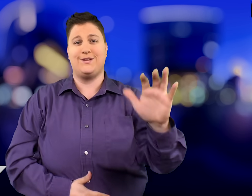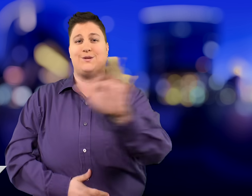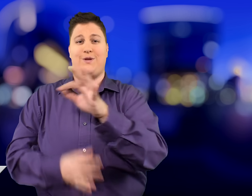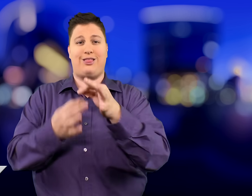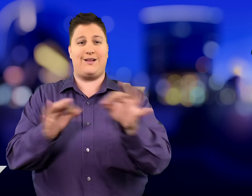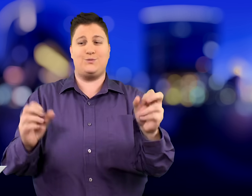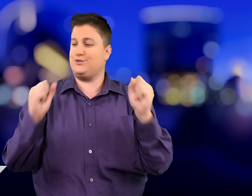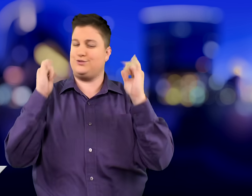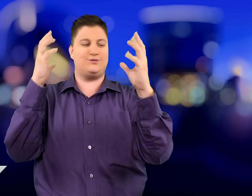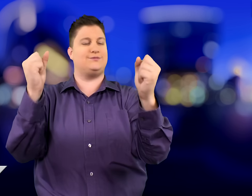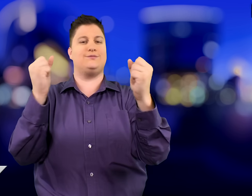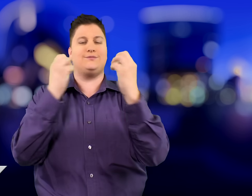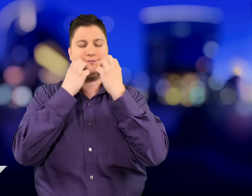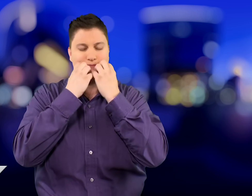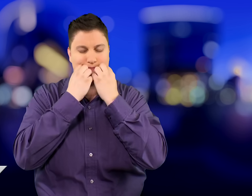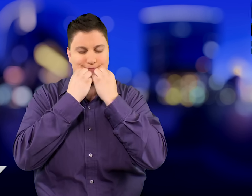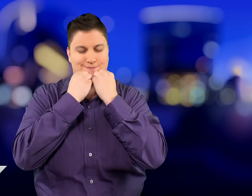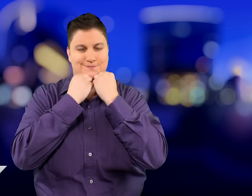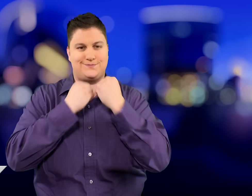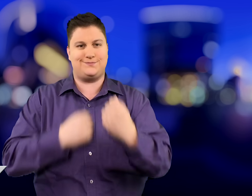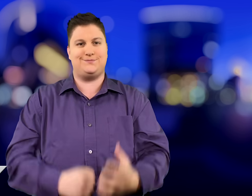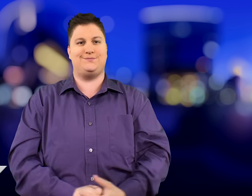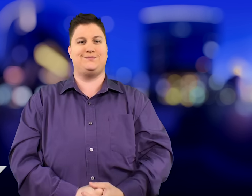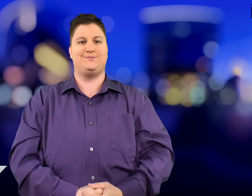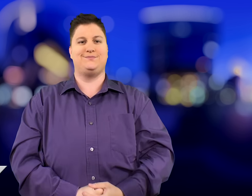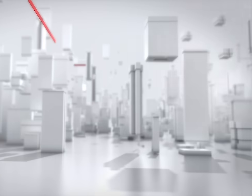Your language.